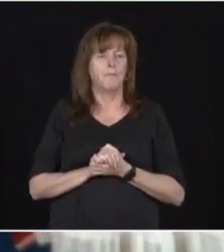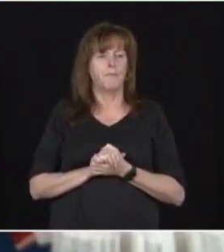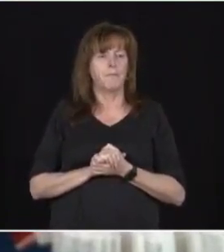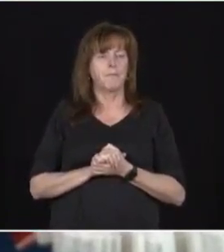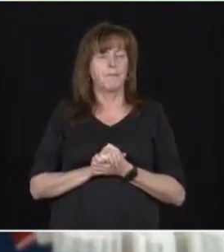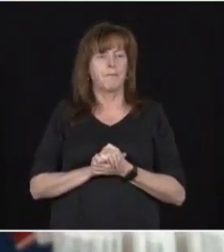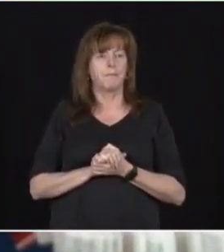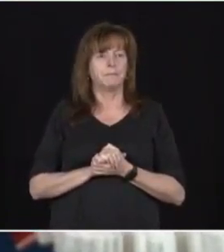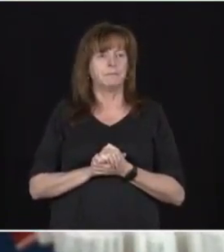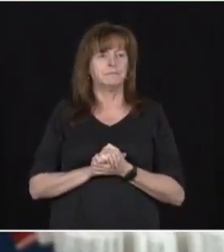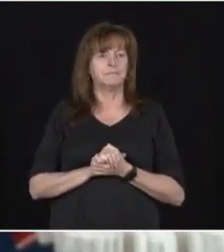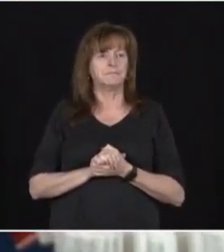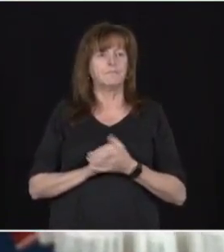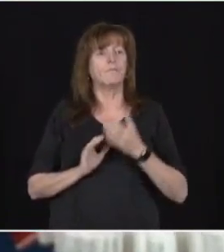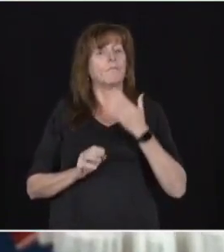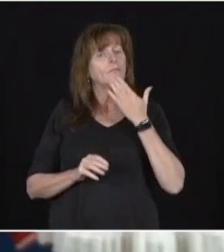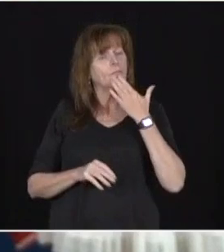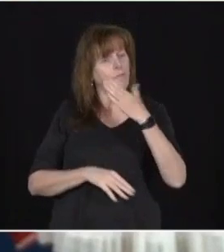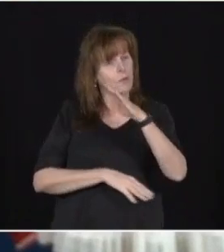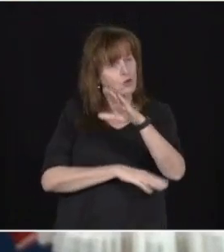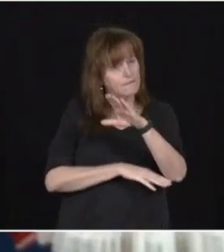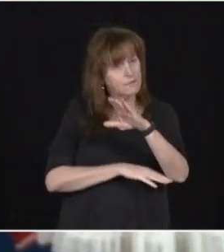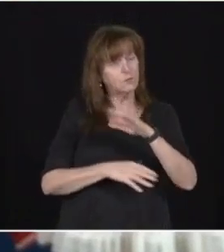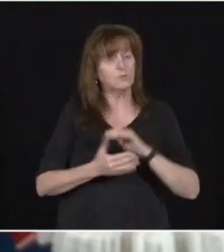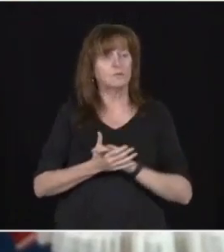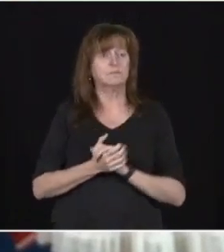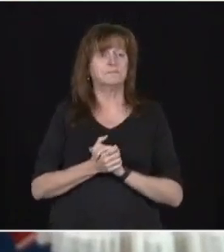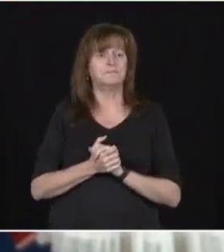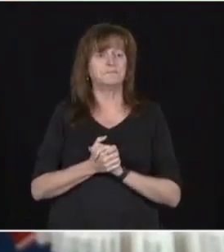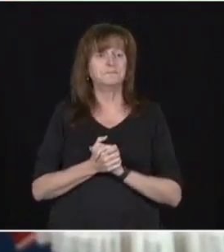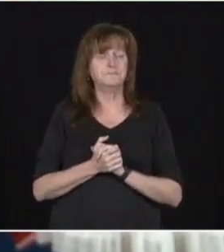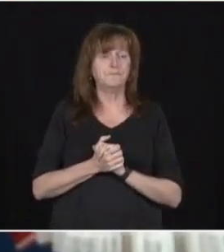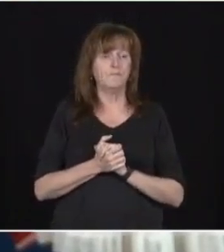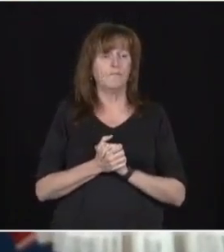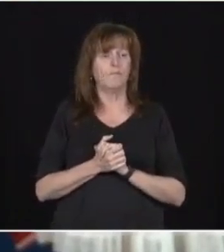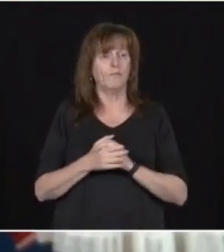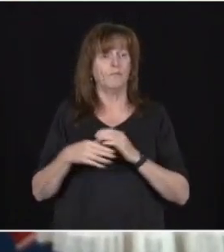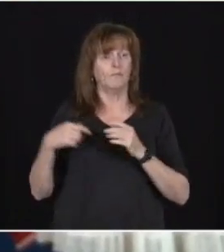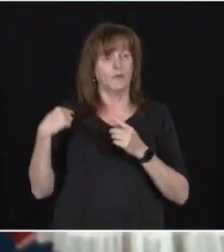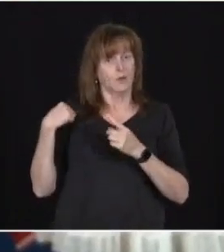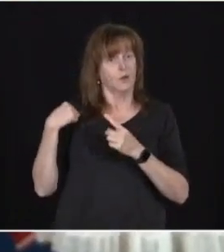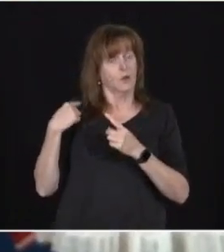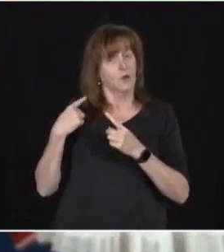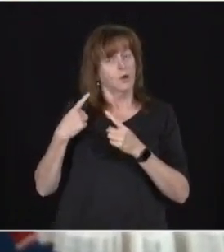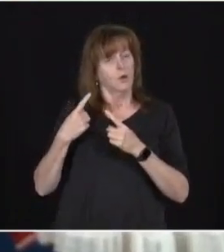Good afternoon. I know the past months has been tough on our communities,